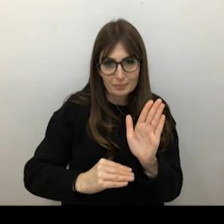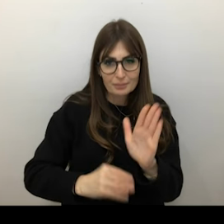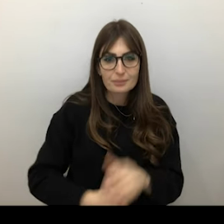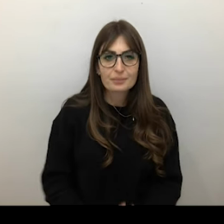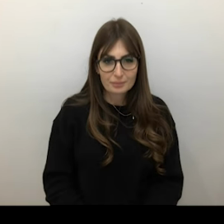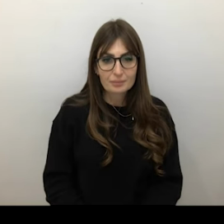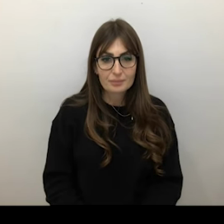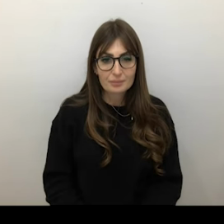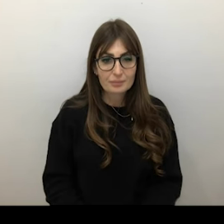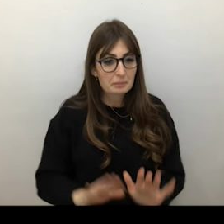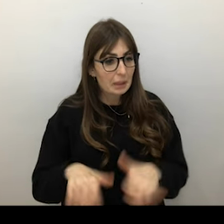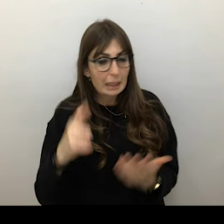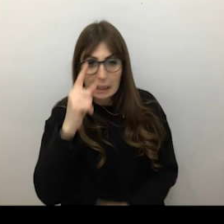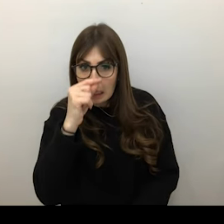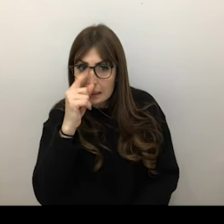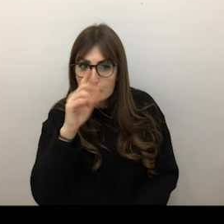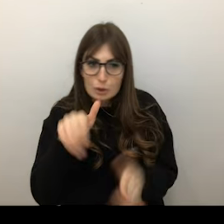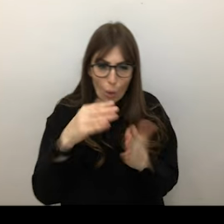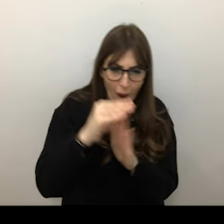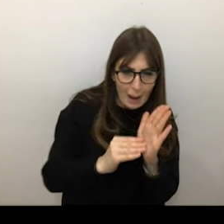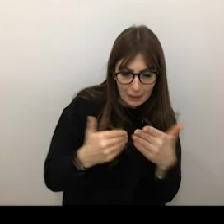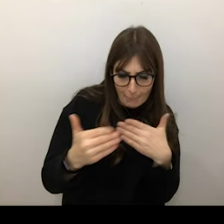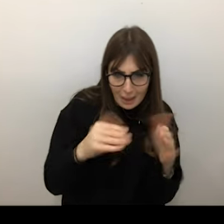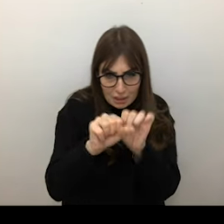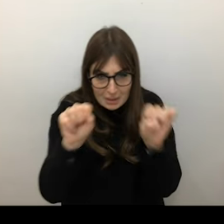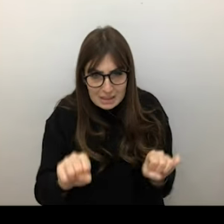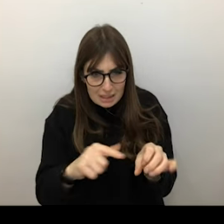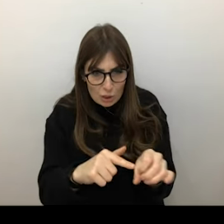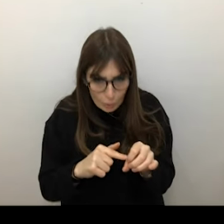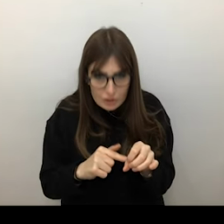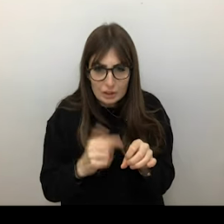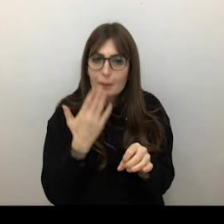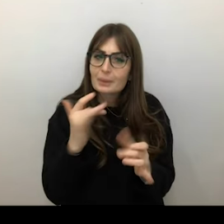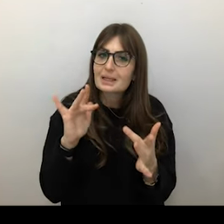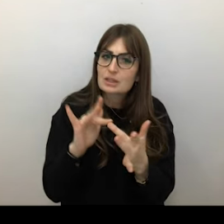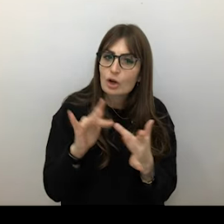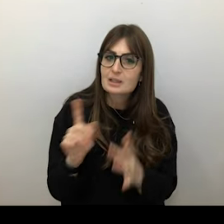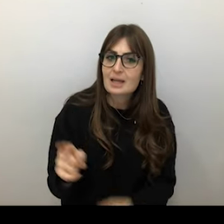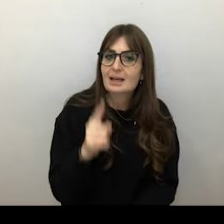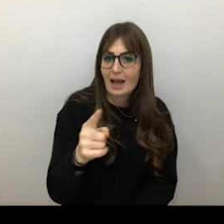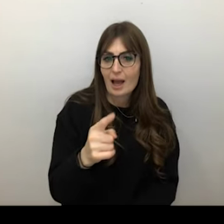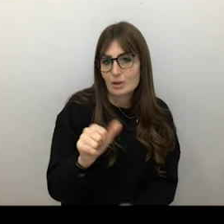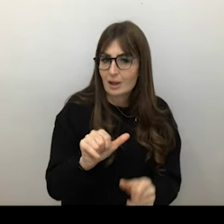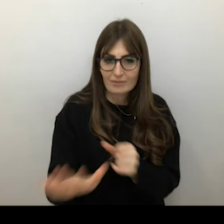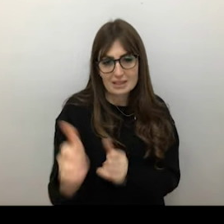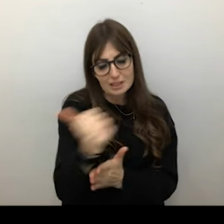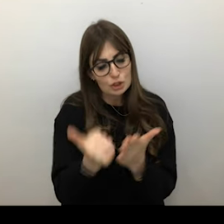If you have an eligibility or an application management system question, then please contact our excellent Artist